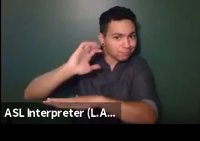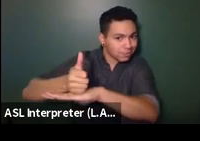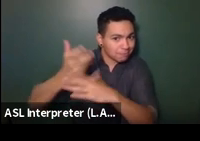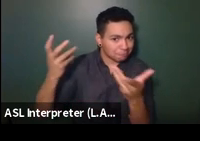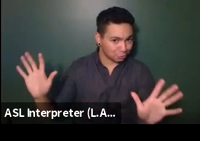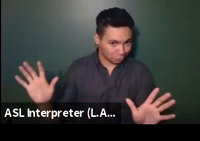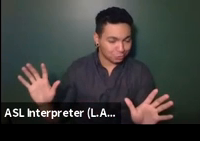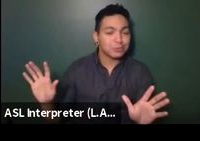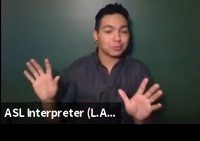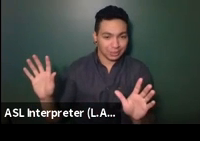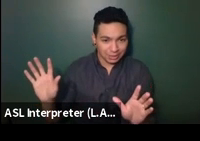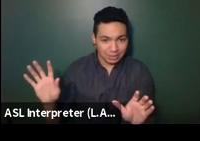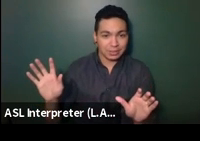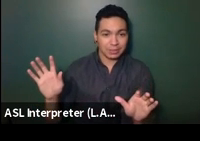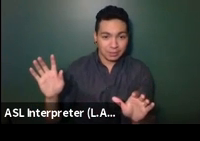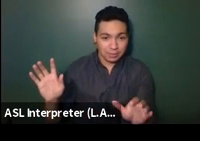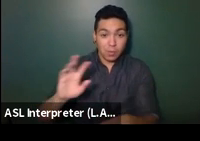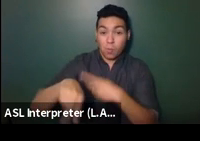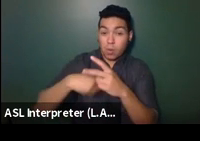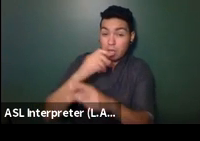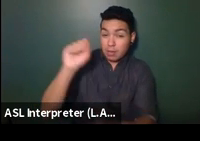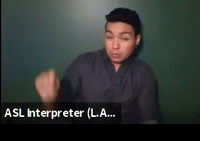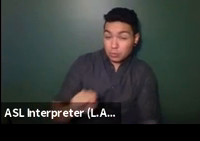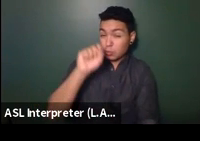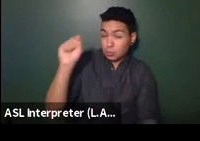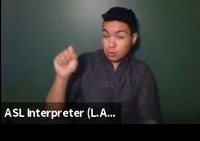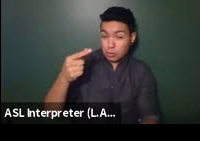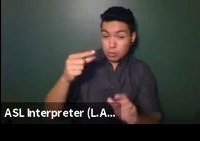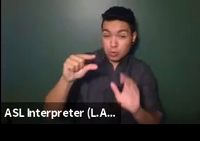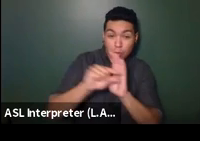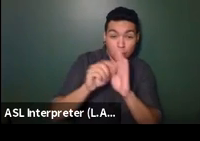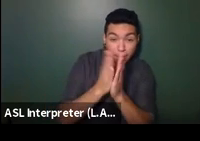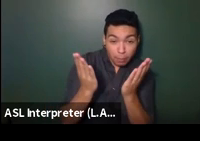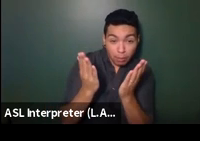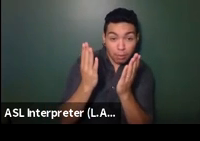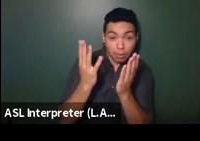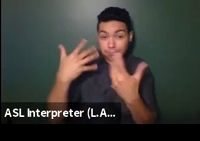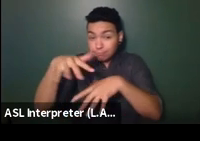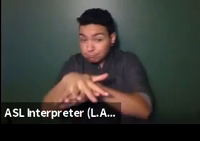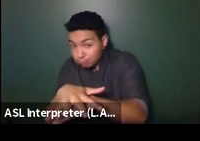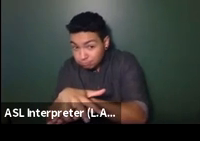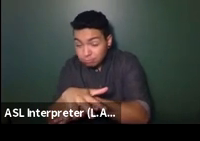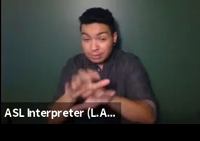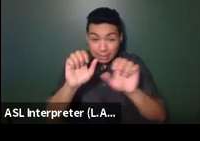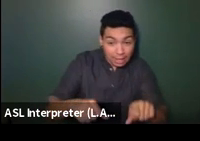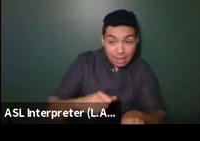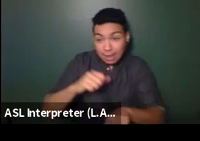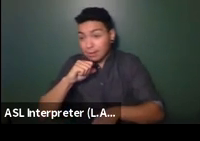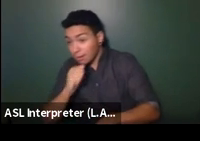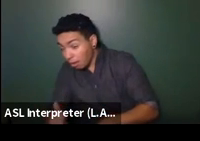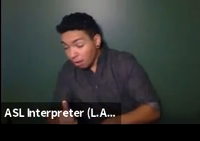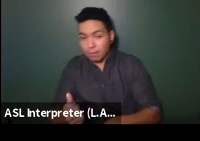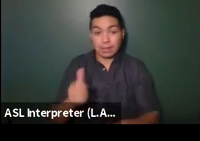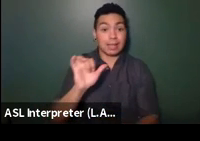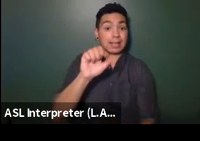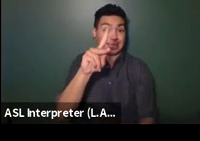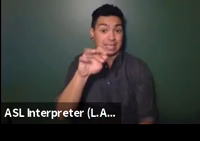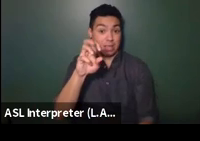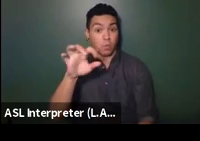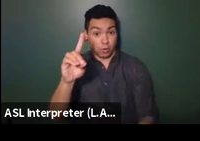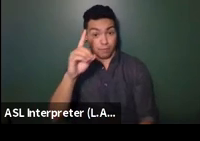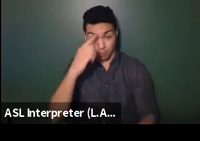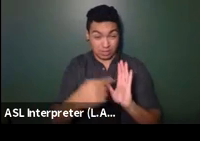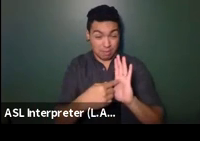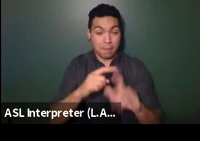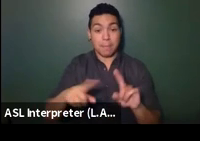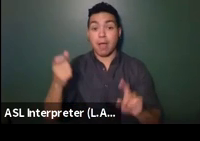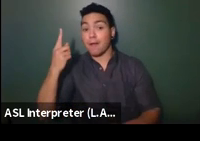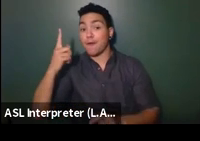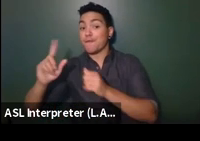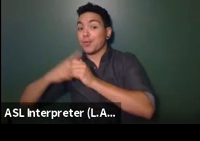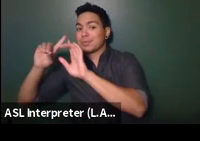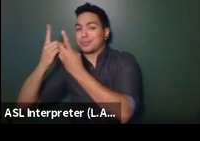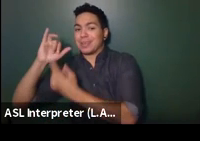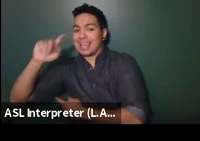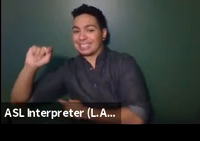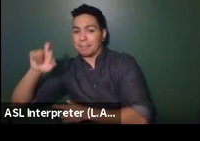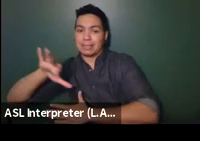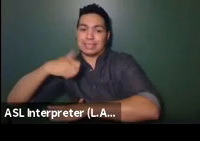ESD 189 - Amy Colburn: And then what kind of school. He does integrate with like skyward and other student information systems, but your district it folks would have to have that setup so checking with them to see